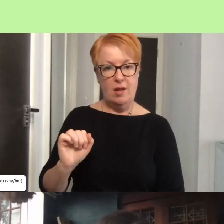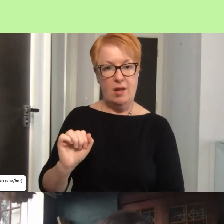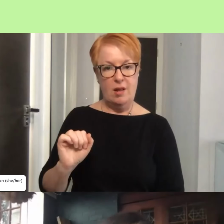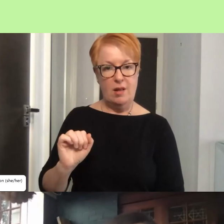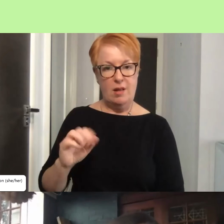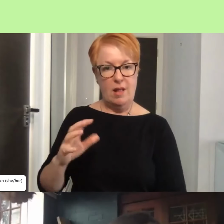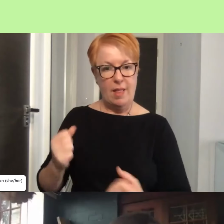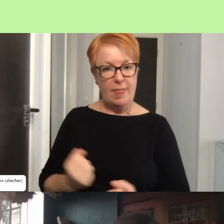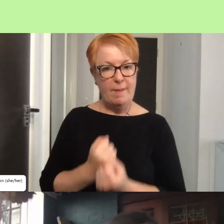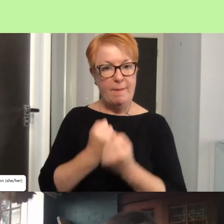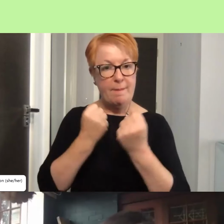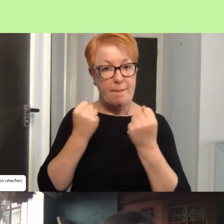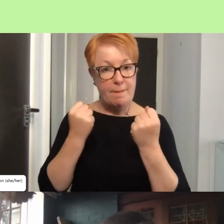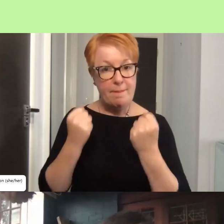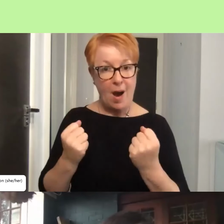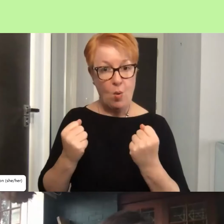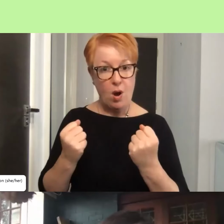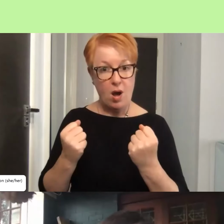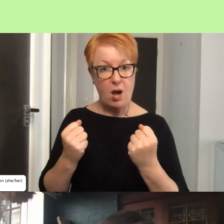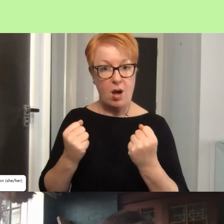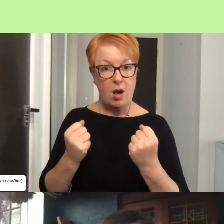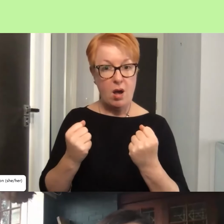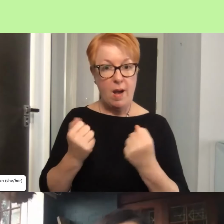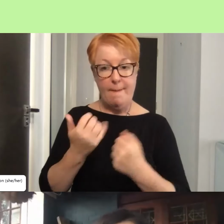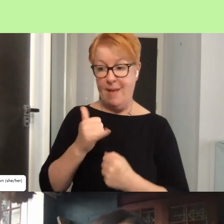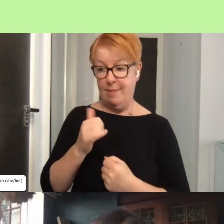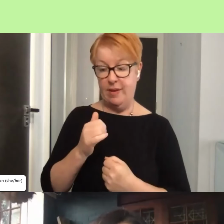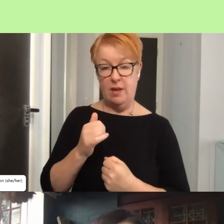be temporarily in the power position.